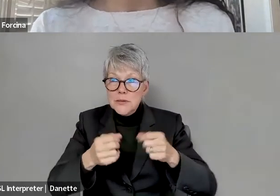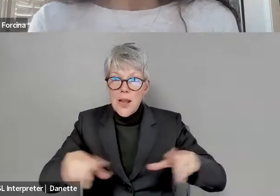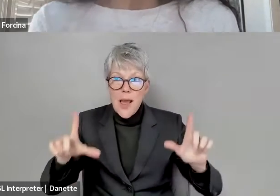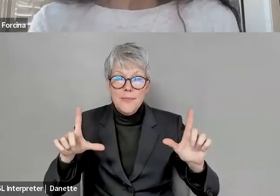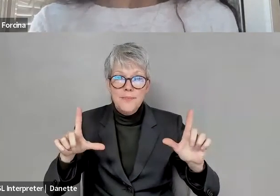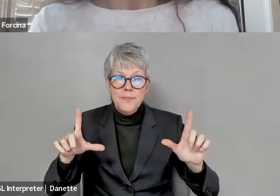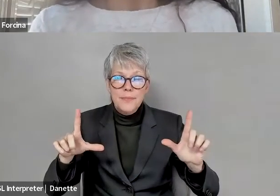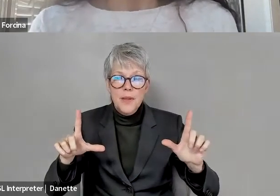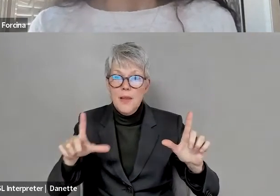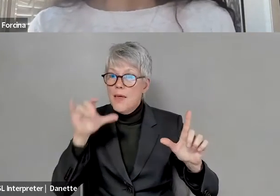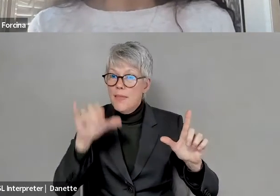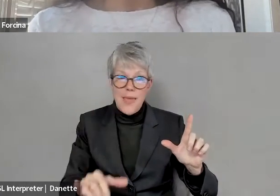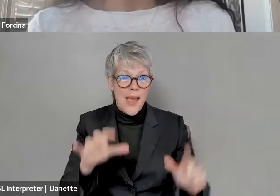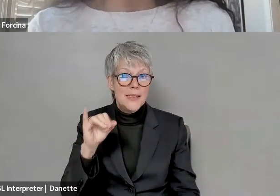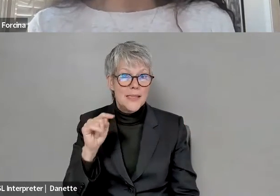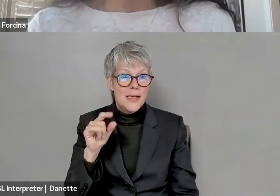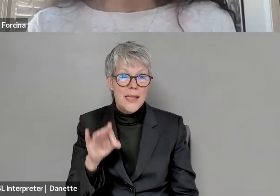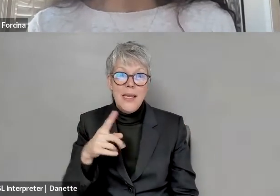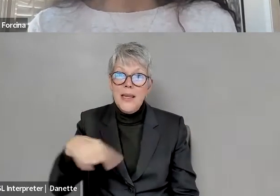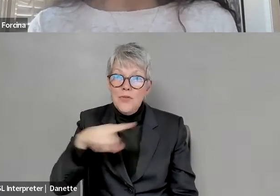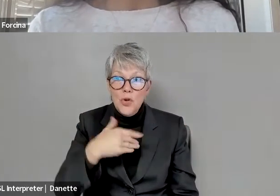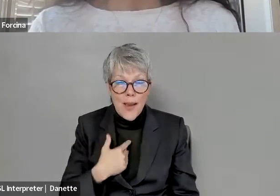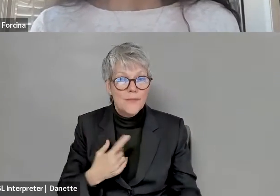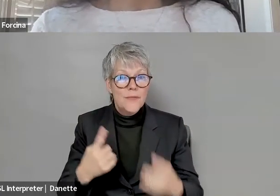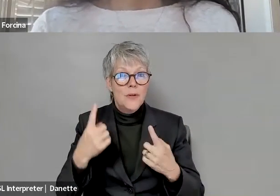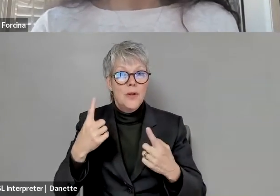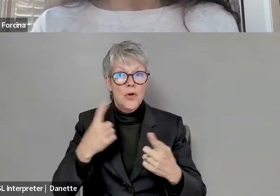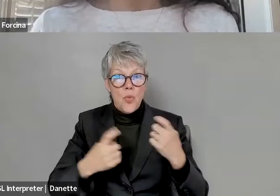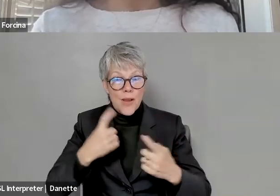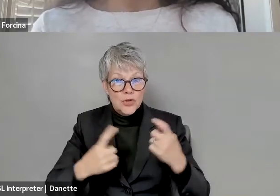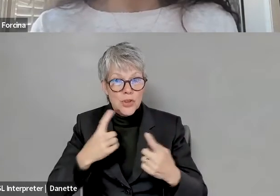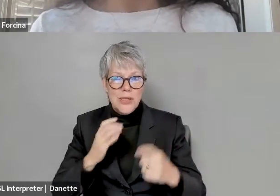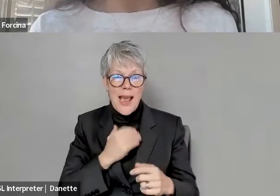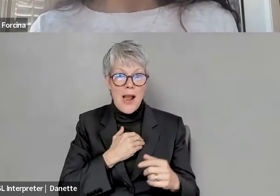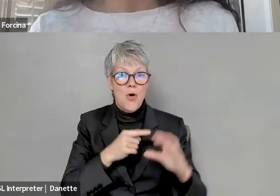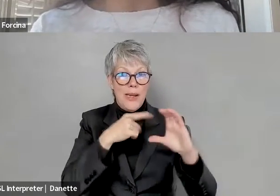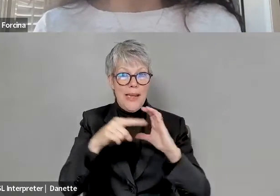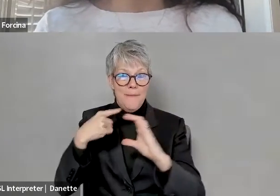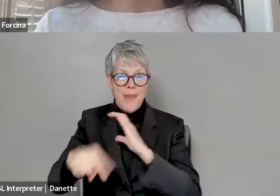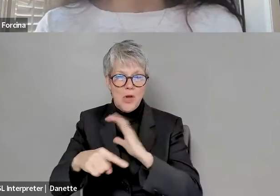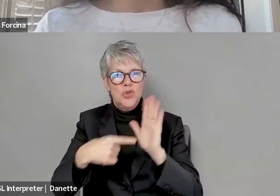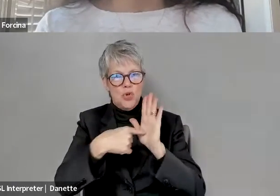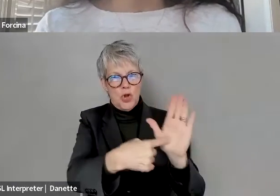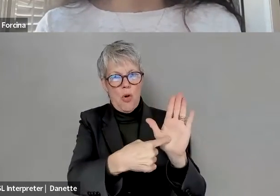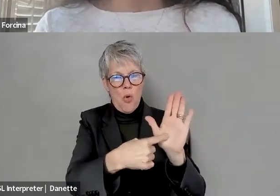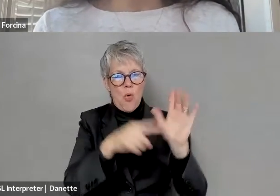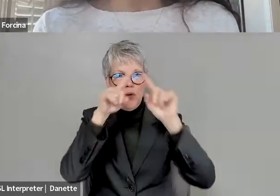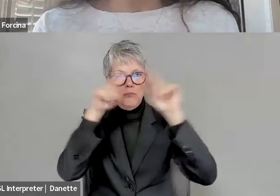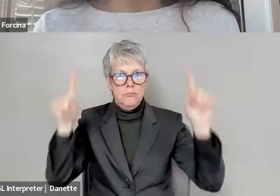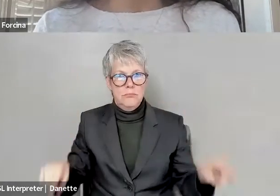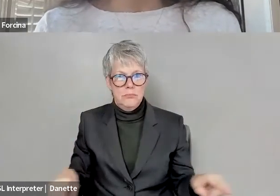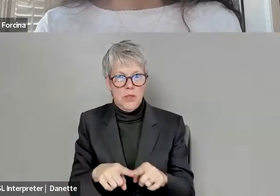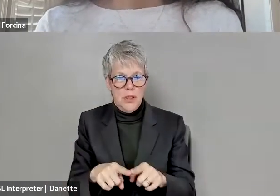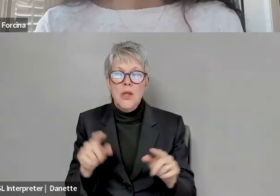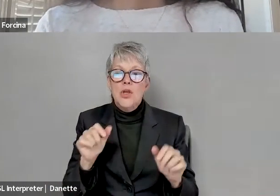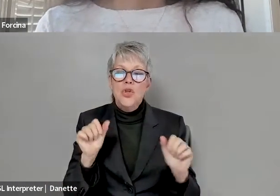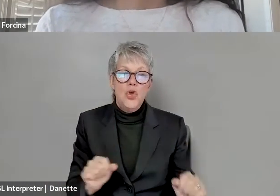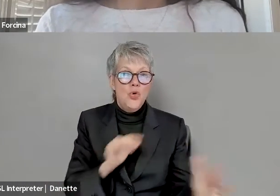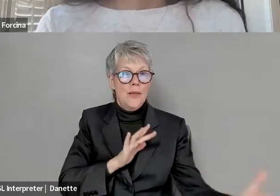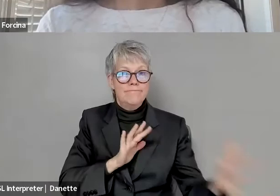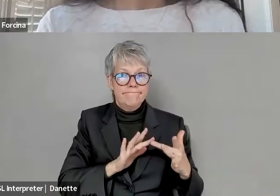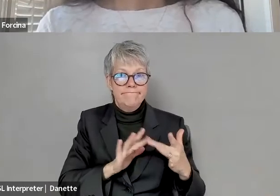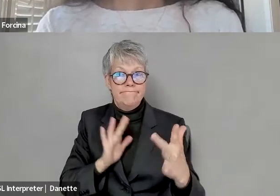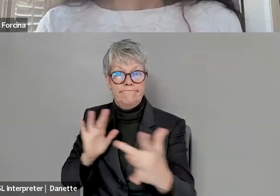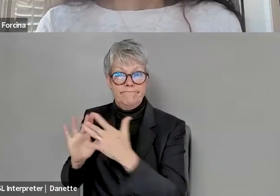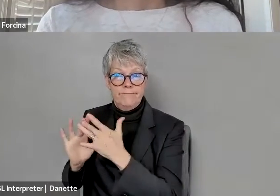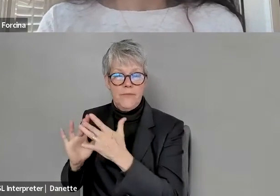and that is it. If anybody has any questions. Um, our emails are on the page feel free to reach out to either of us. And um! We look forward to hearing from you.